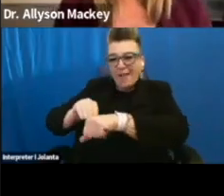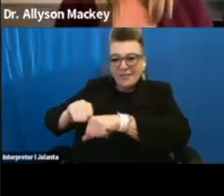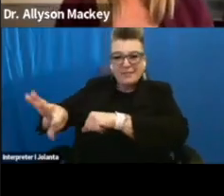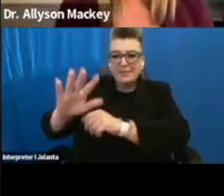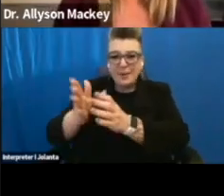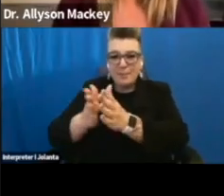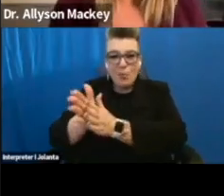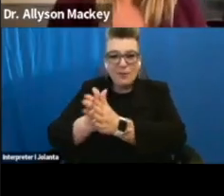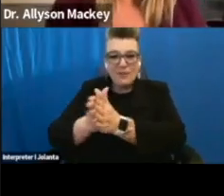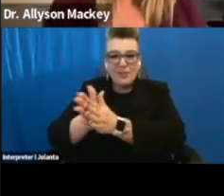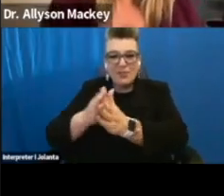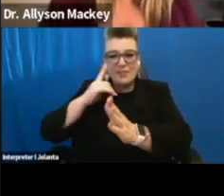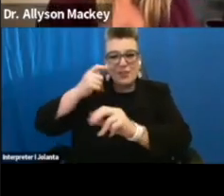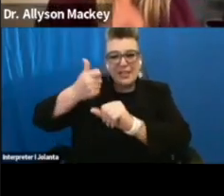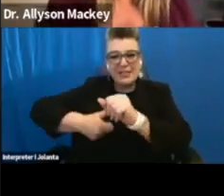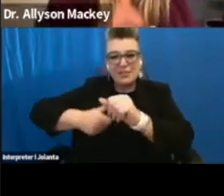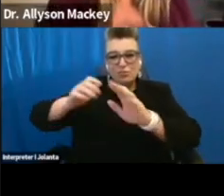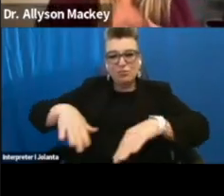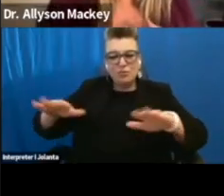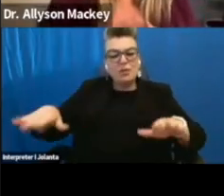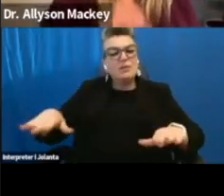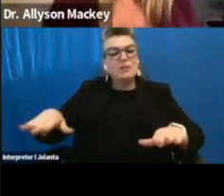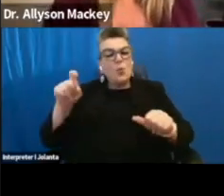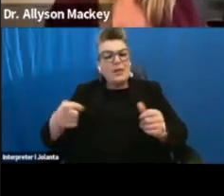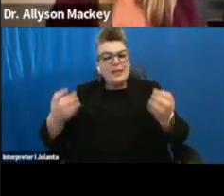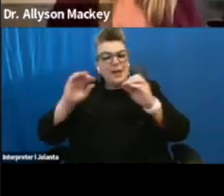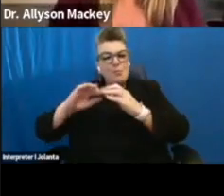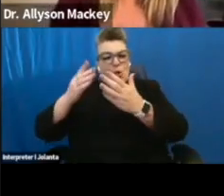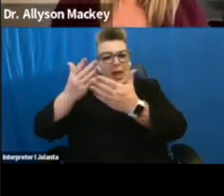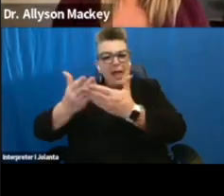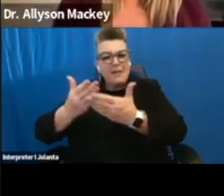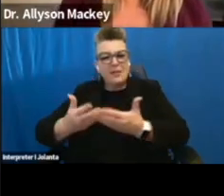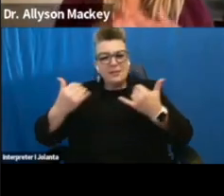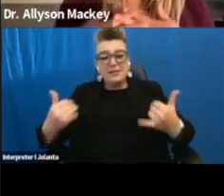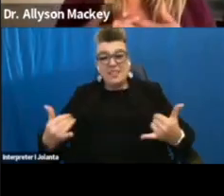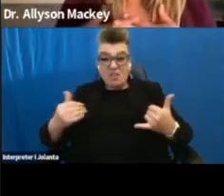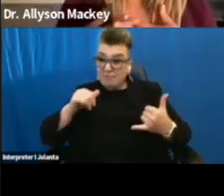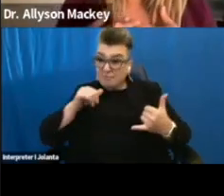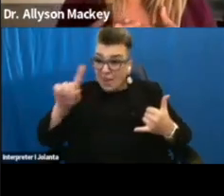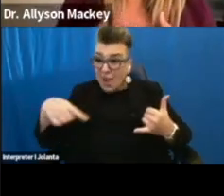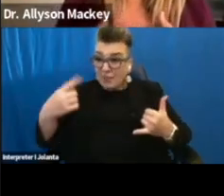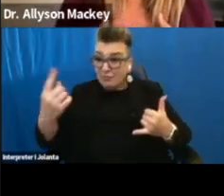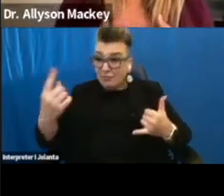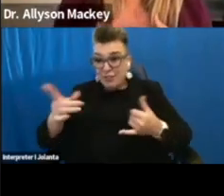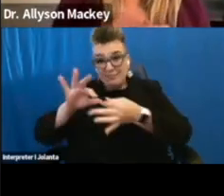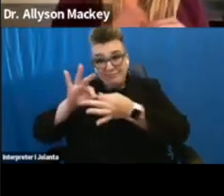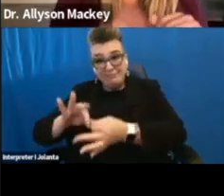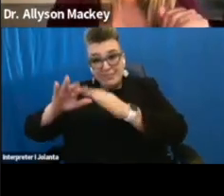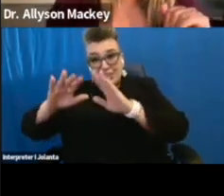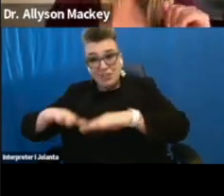have the evidence for this yet but I think even for adults we can think about what matters for us